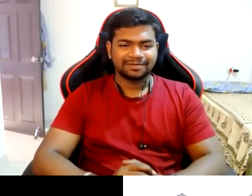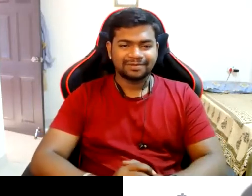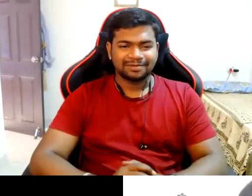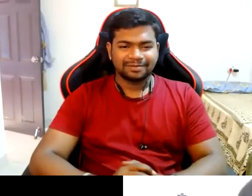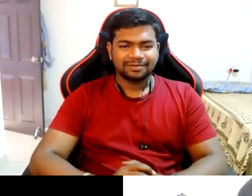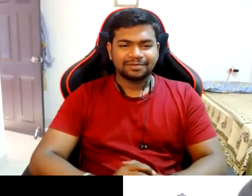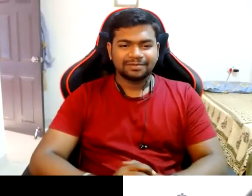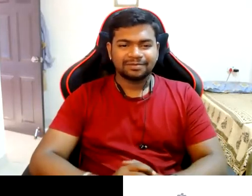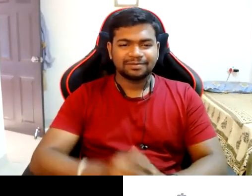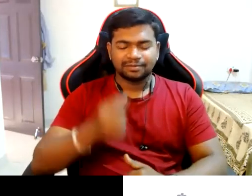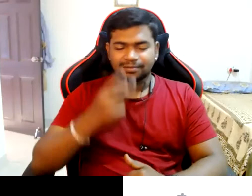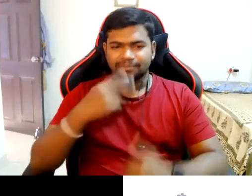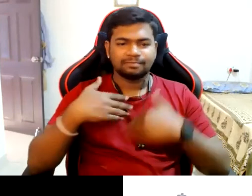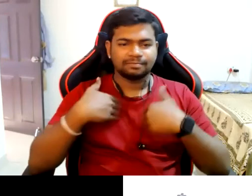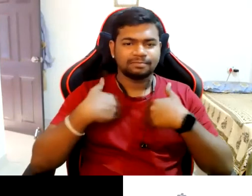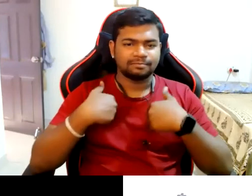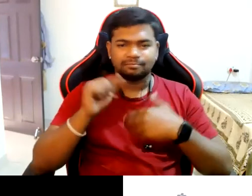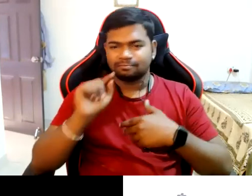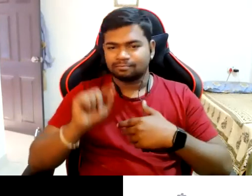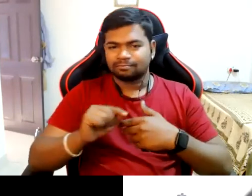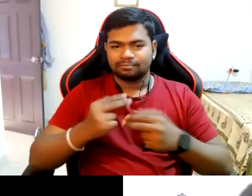Really nice Sandeep. Thanks so much.